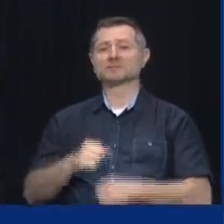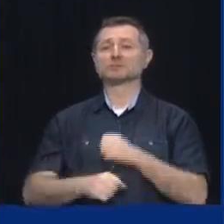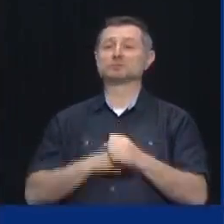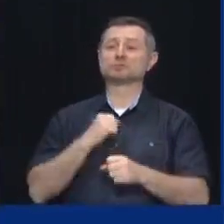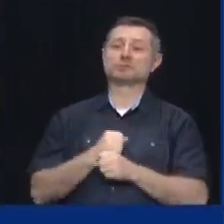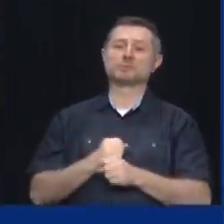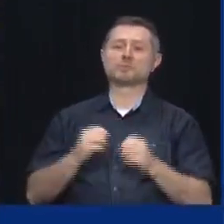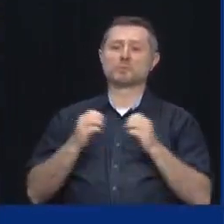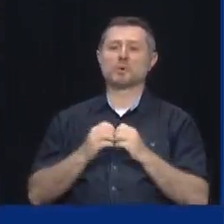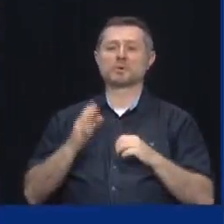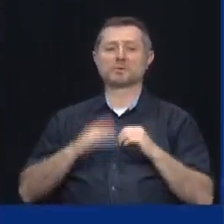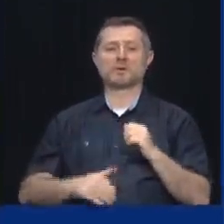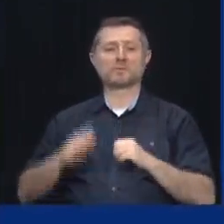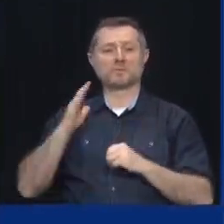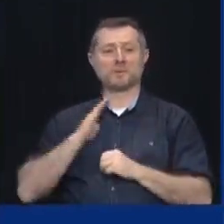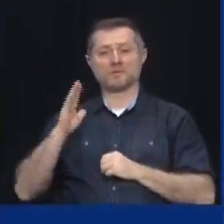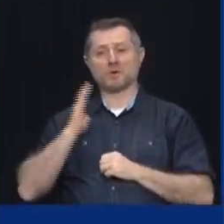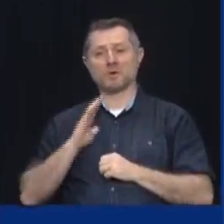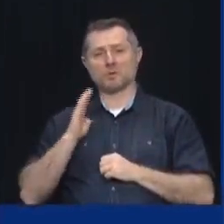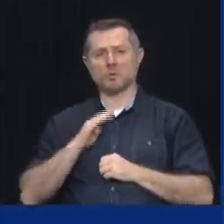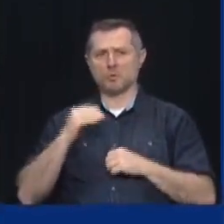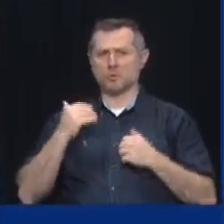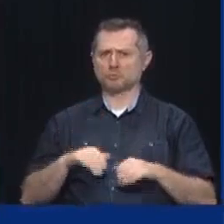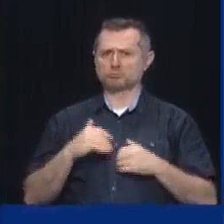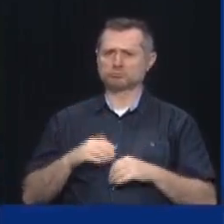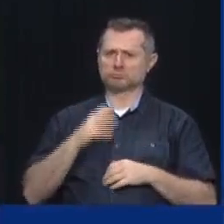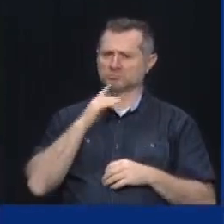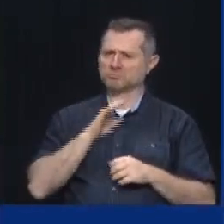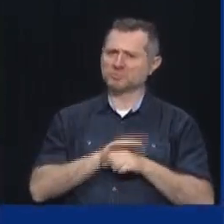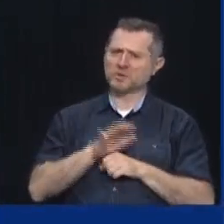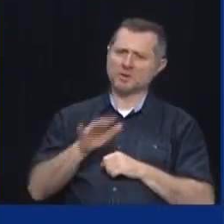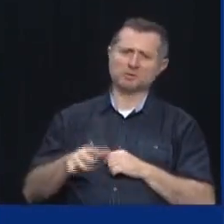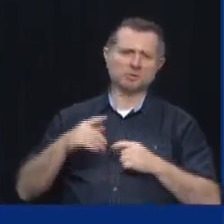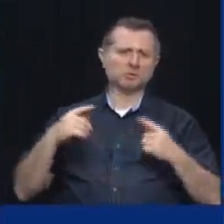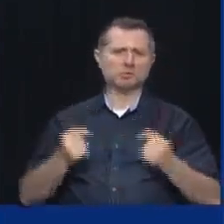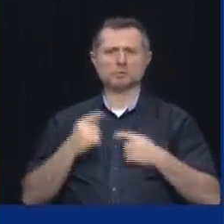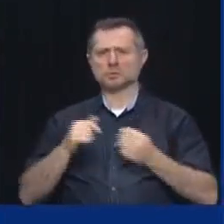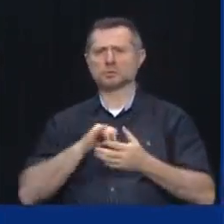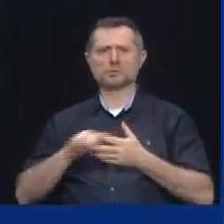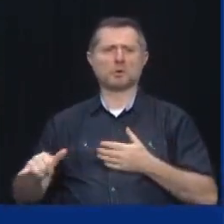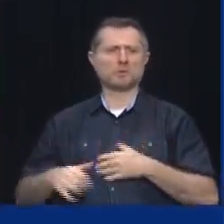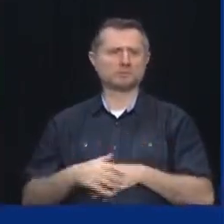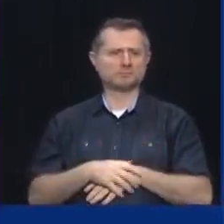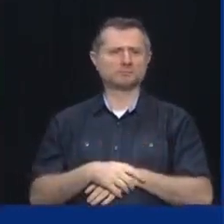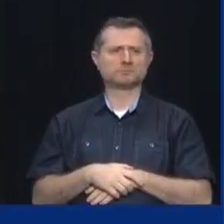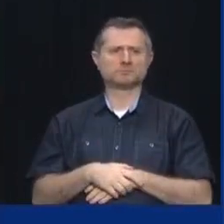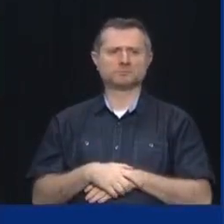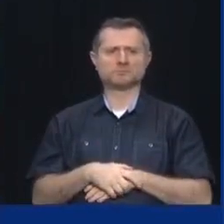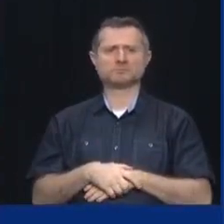DOING WITH THIS ADVERTISING CAMPAIGN. YORK TOURISM ADS THAT ARE GOING TO RUN.